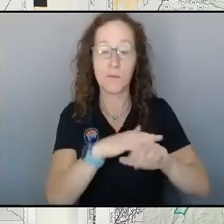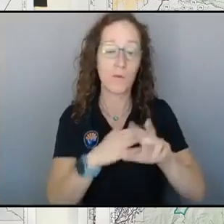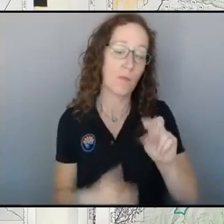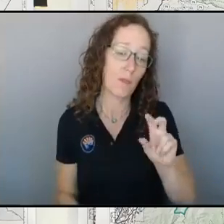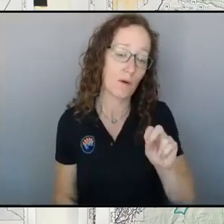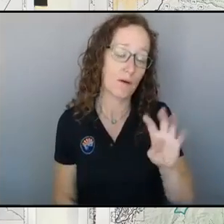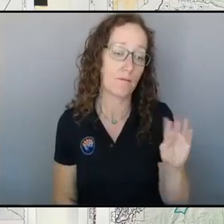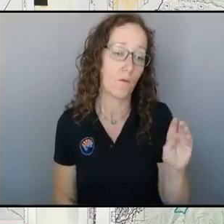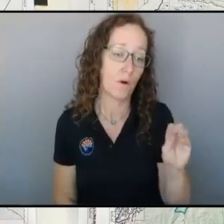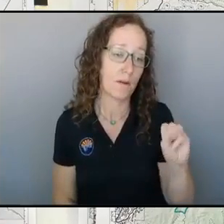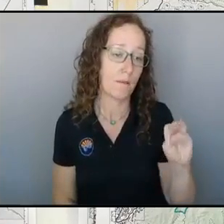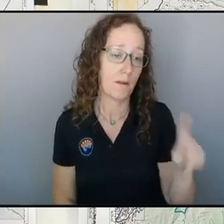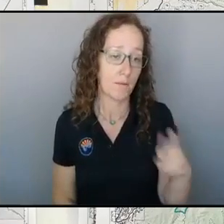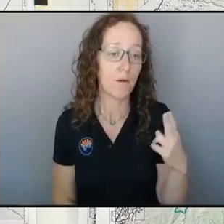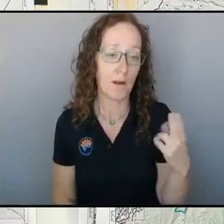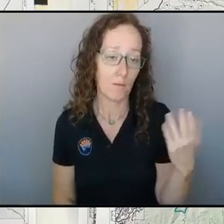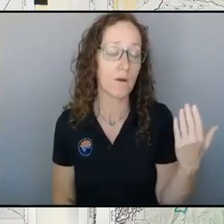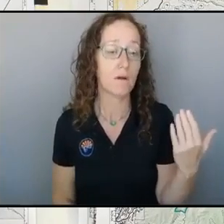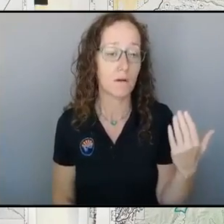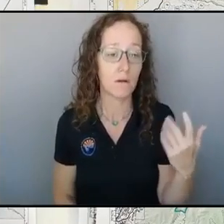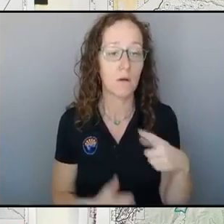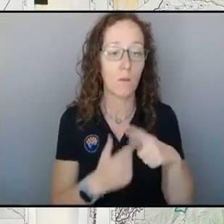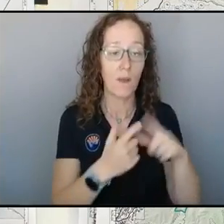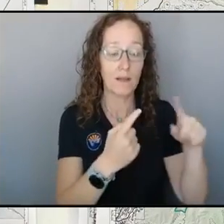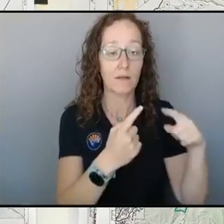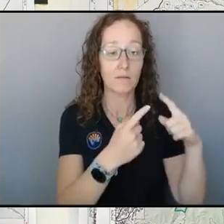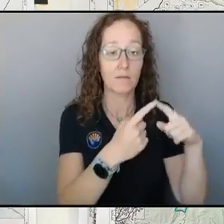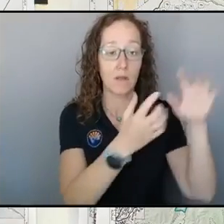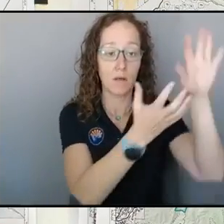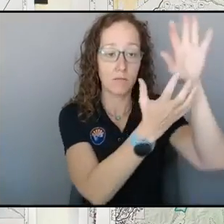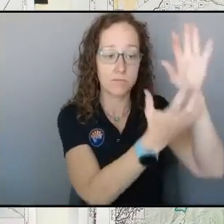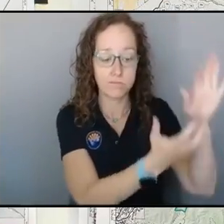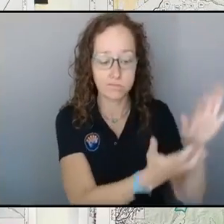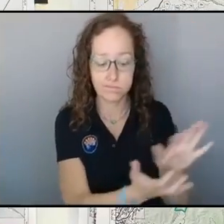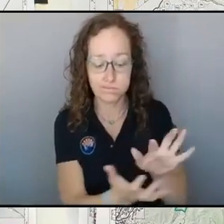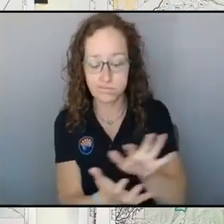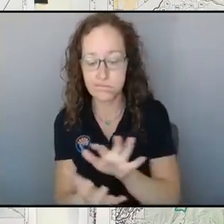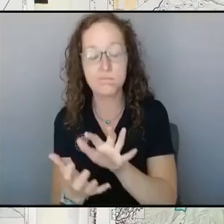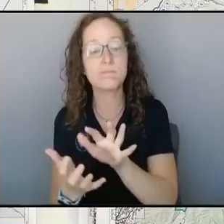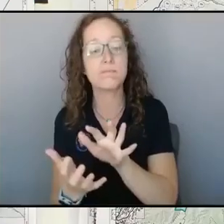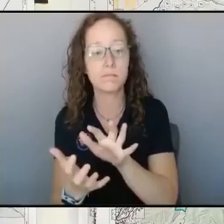through here, the winds begin to turn easterly. So, the big